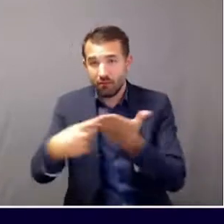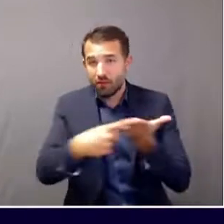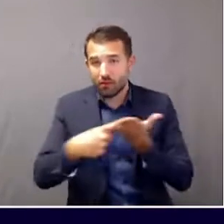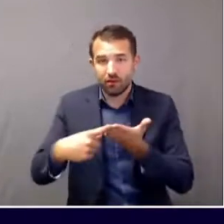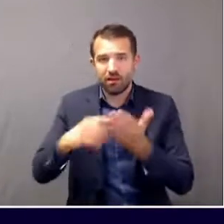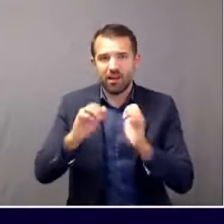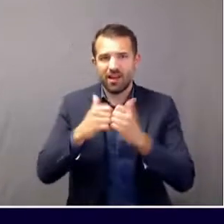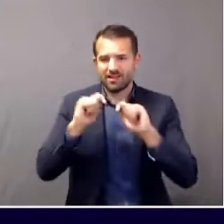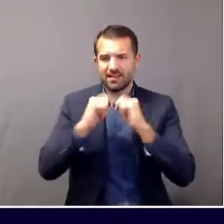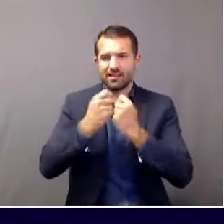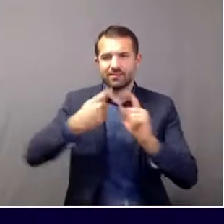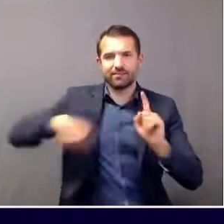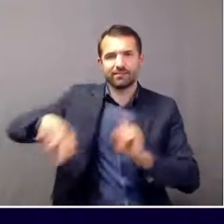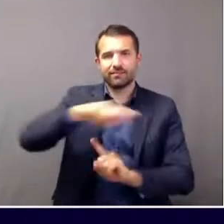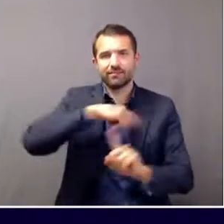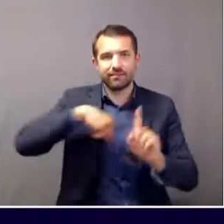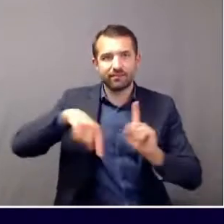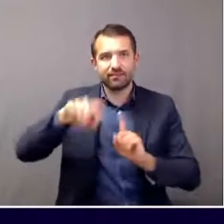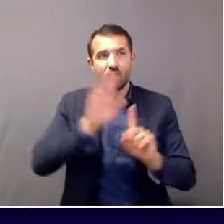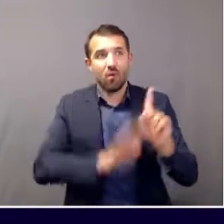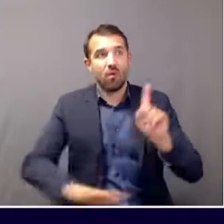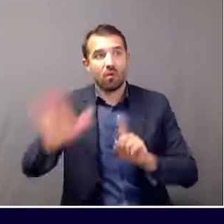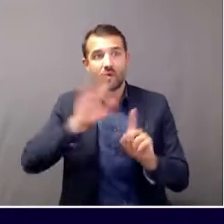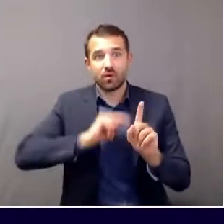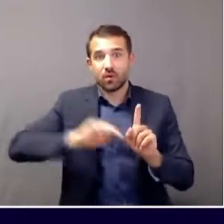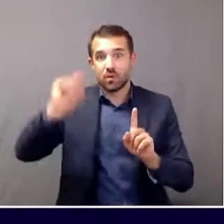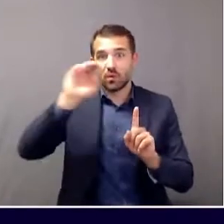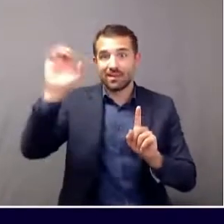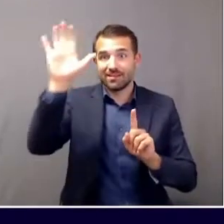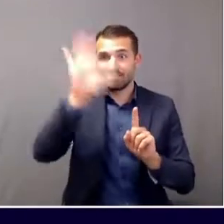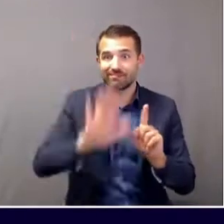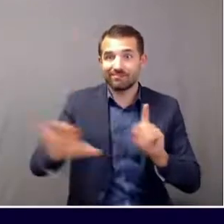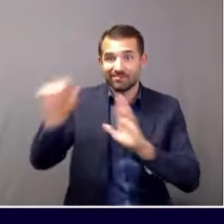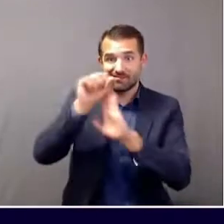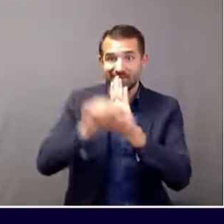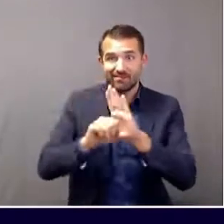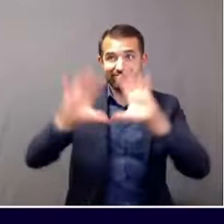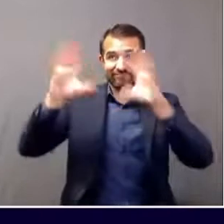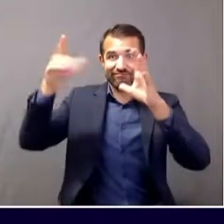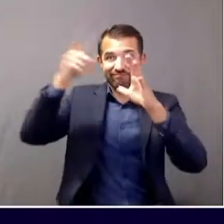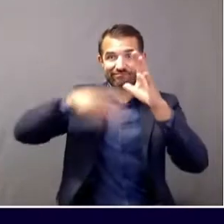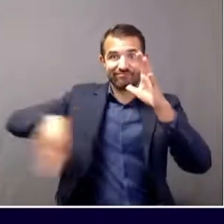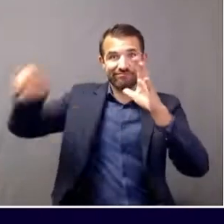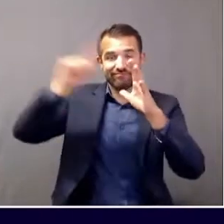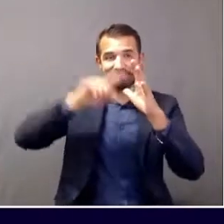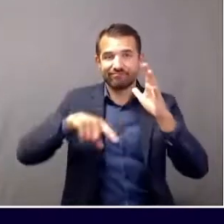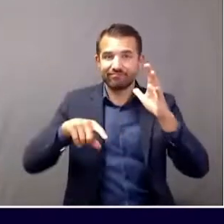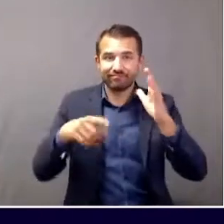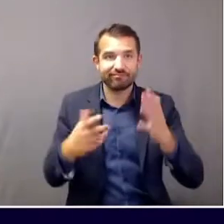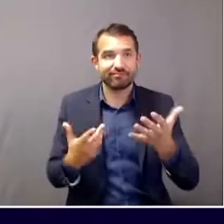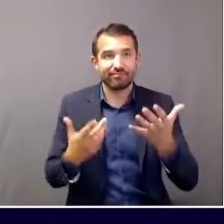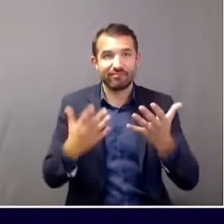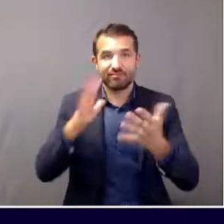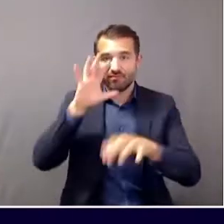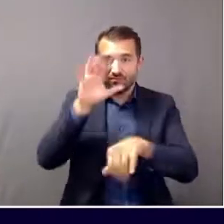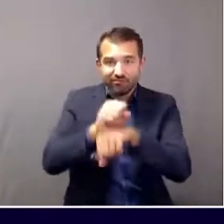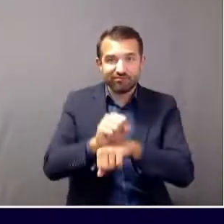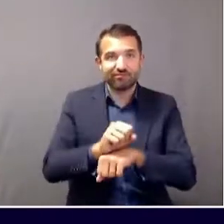northeast actually last night on a call we can being a special